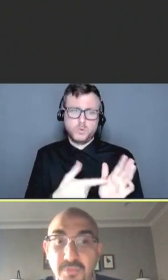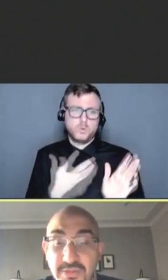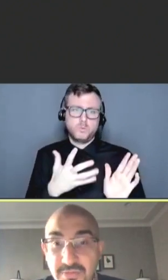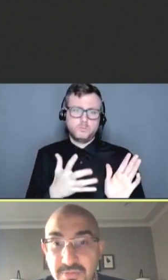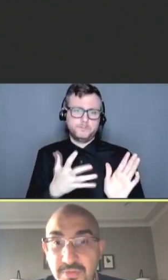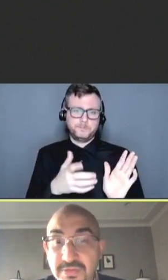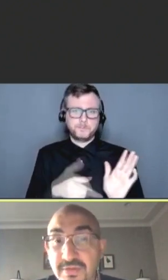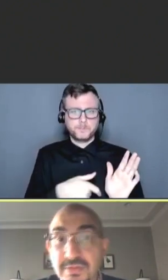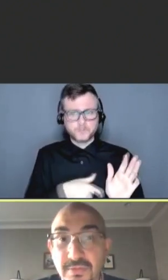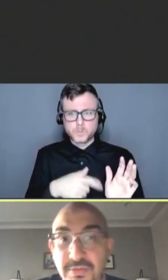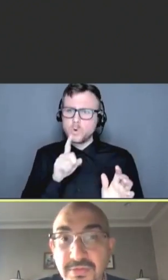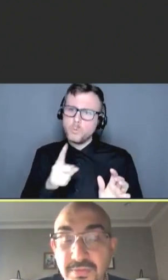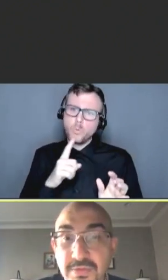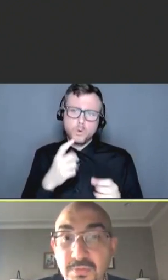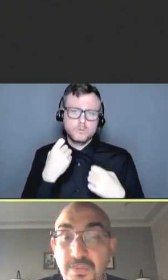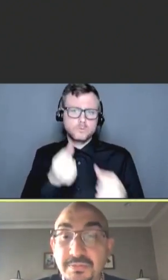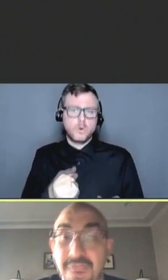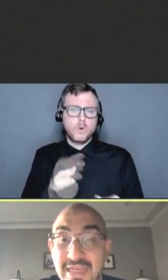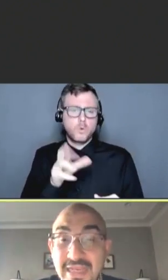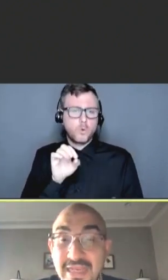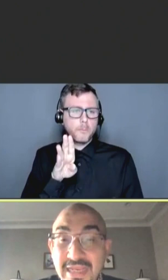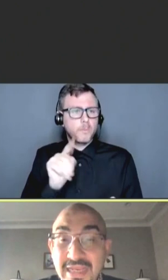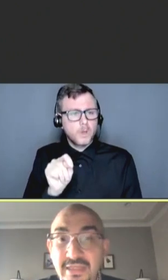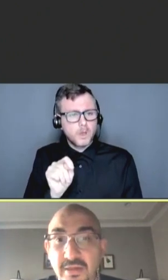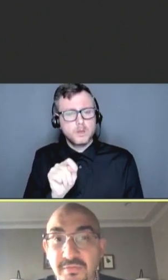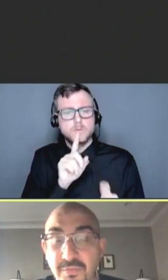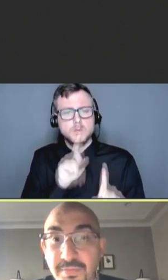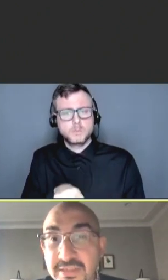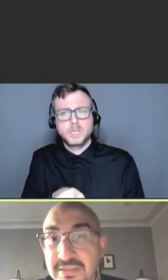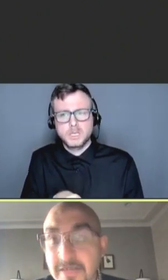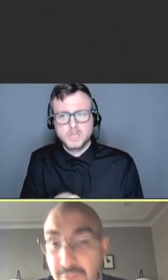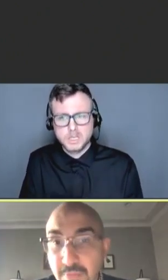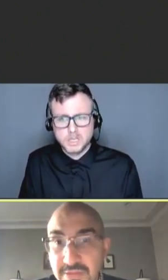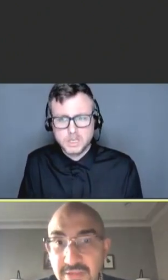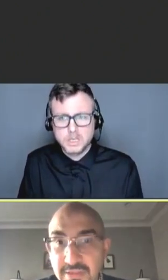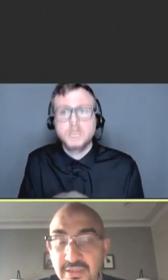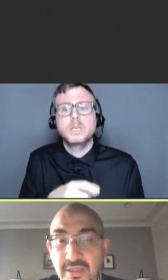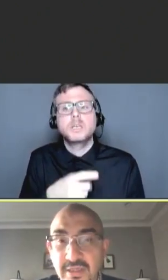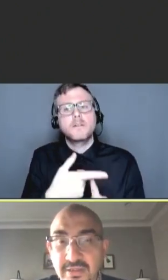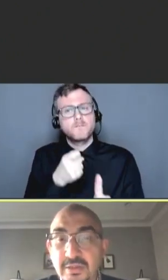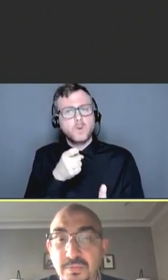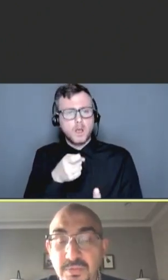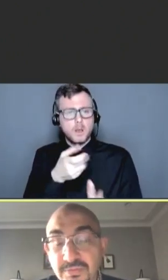robust response. And this robust response will mean -- coming from preexisting memory cells,